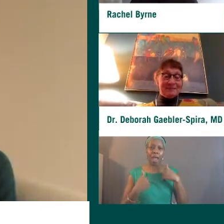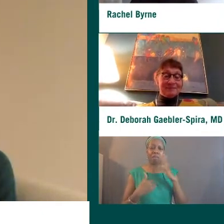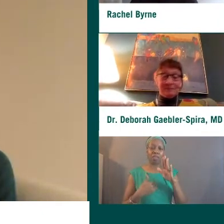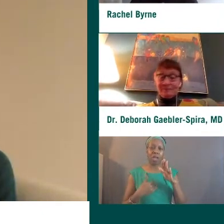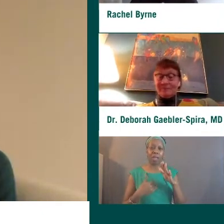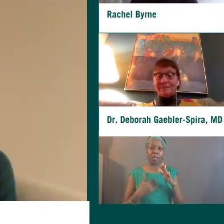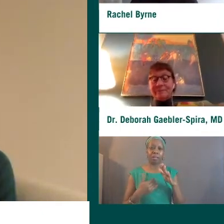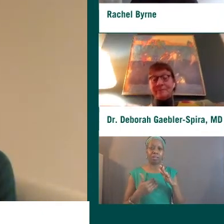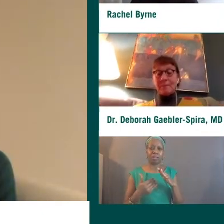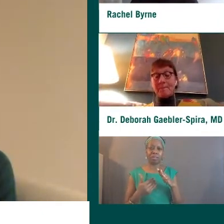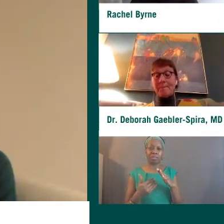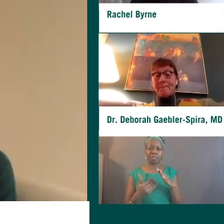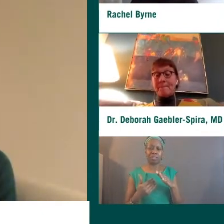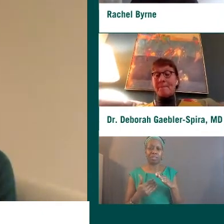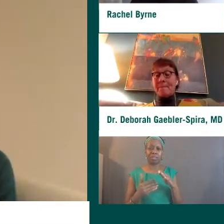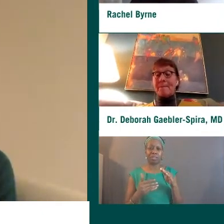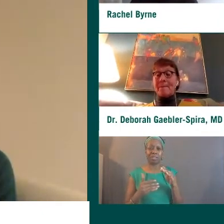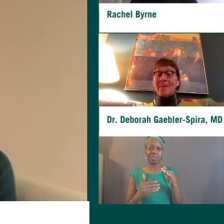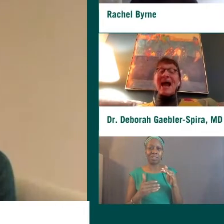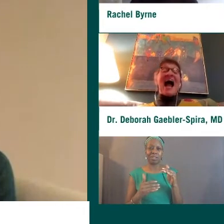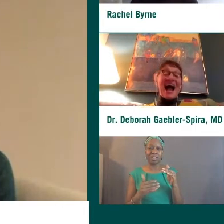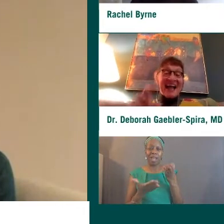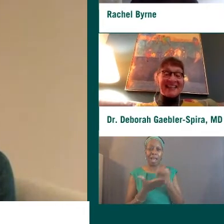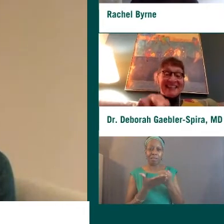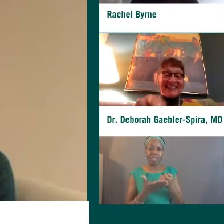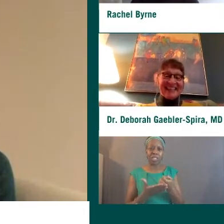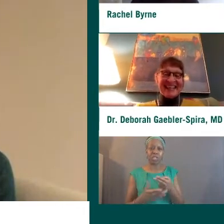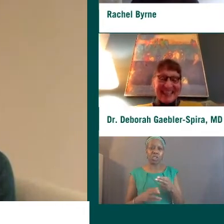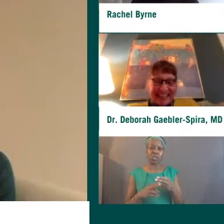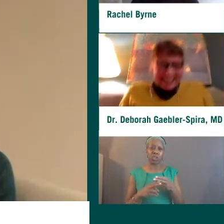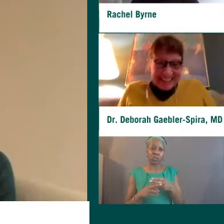and they wanna hear from dad. They wanna be like, all right